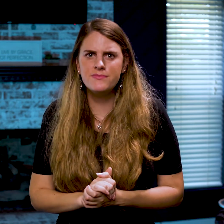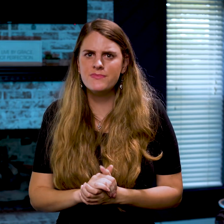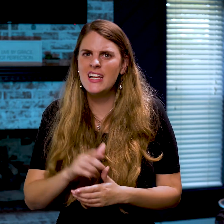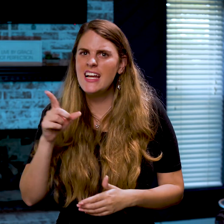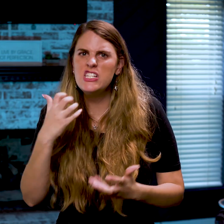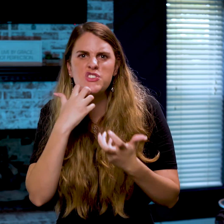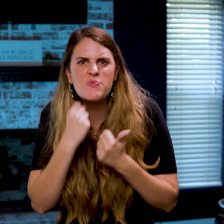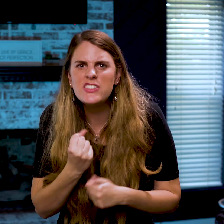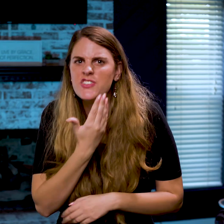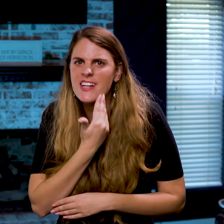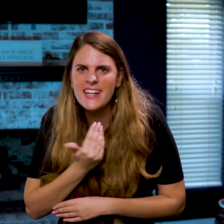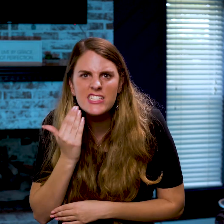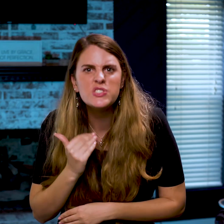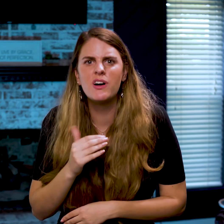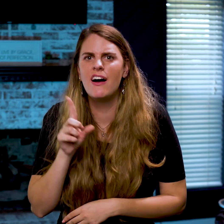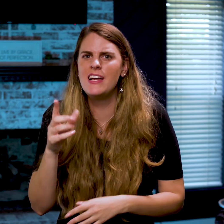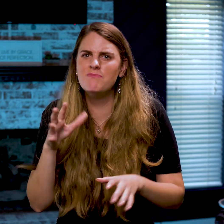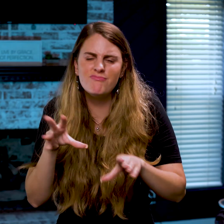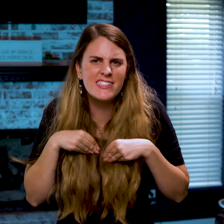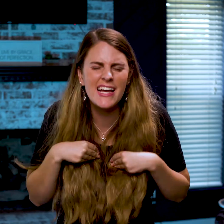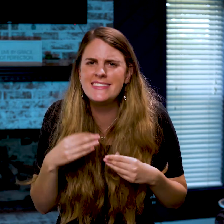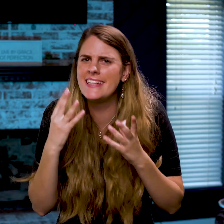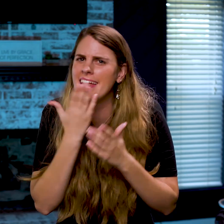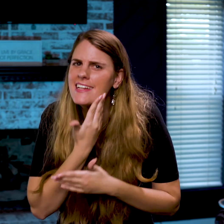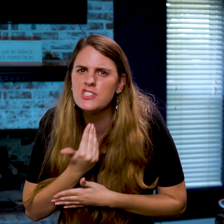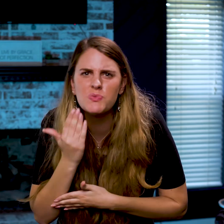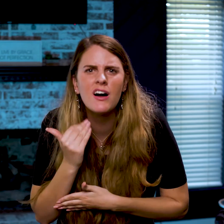He treasures Israel and He possesses Israel.